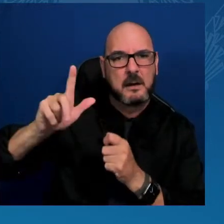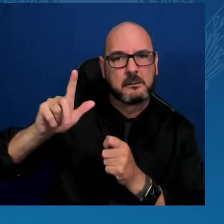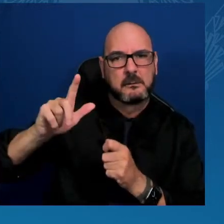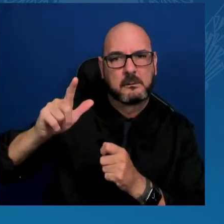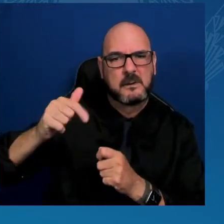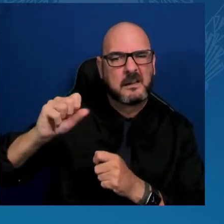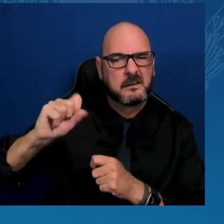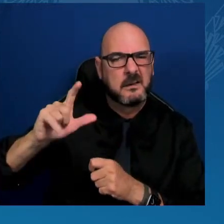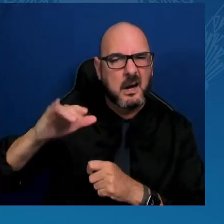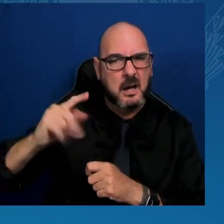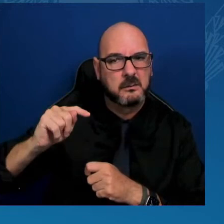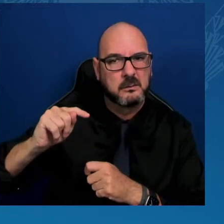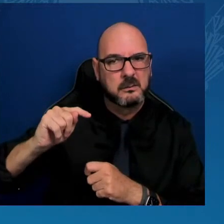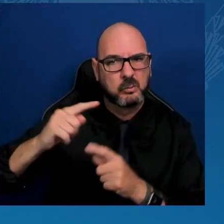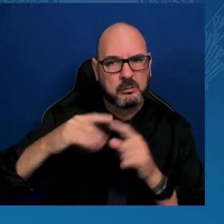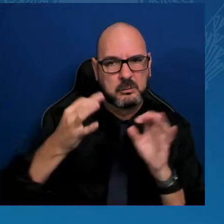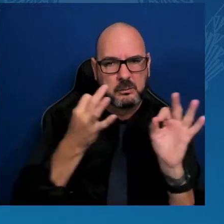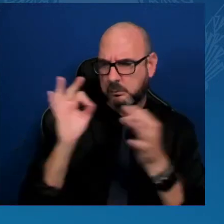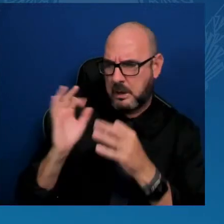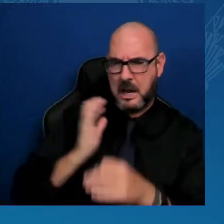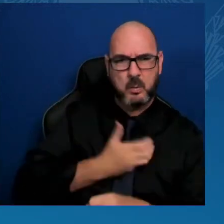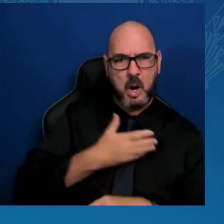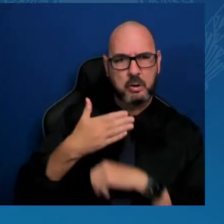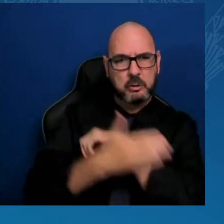with unnecessary debates.